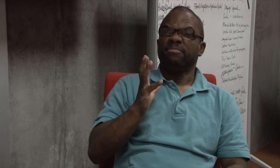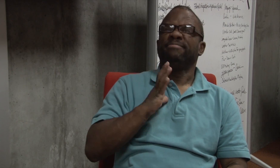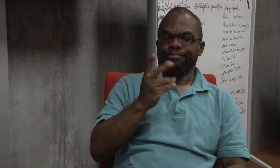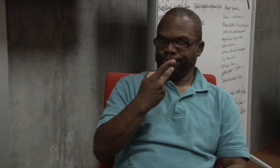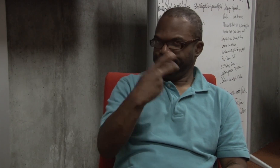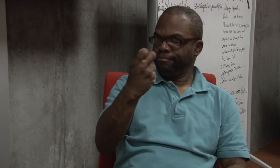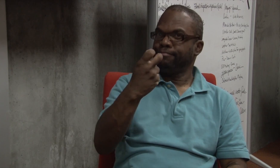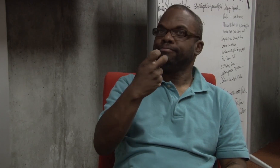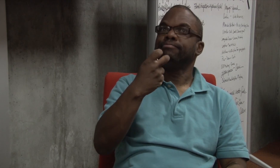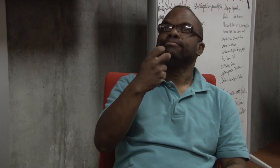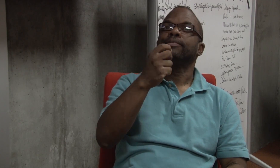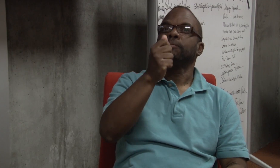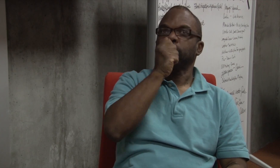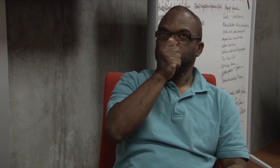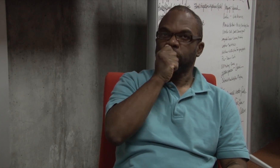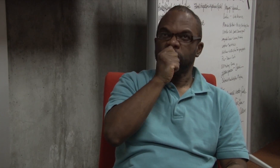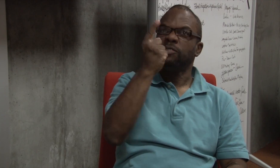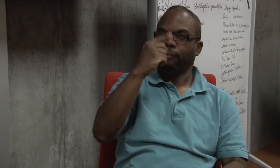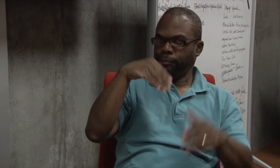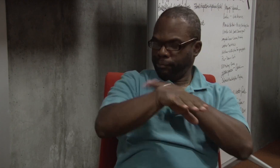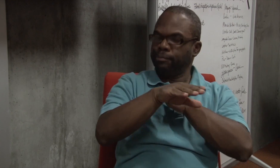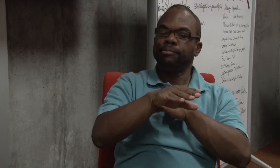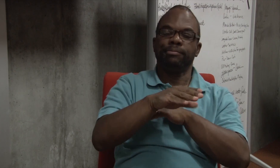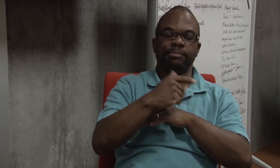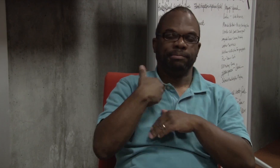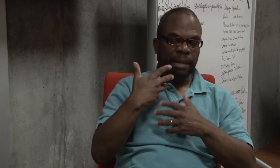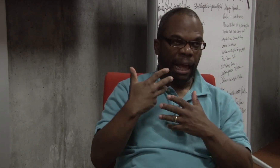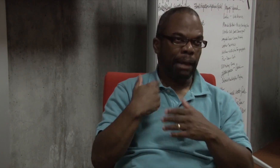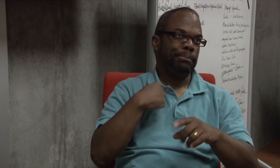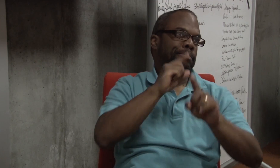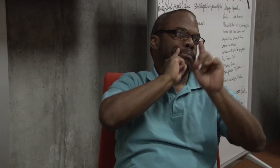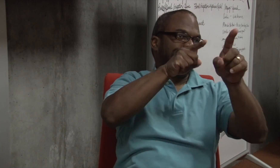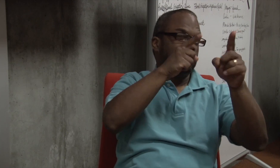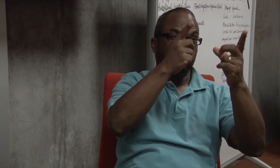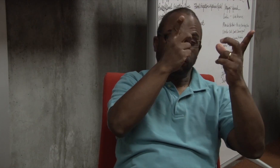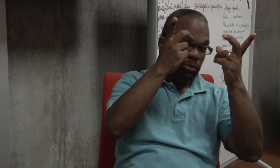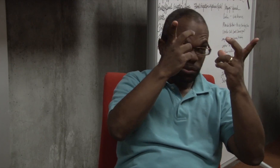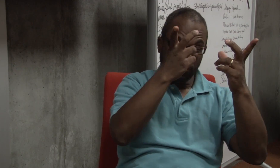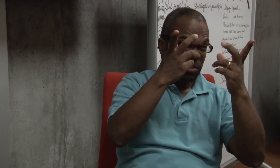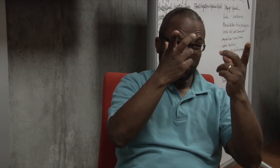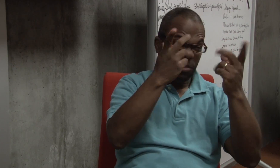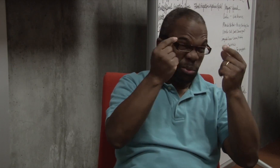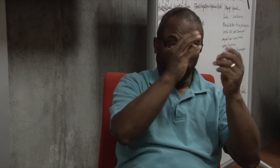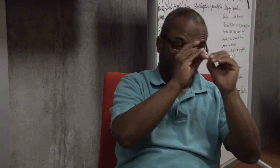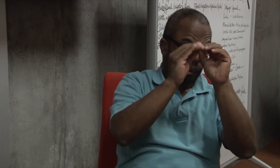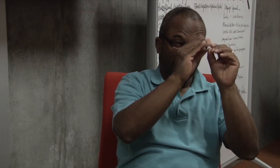I'VE HAD MY PASSWORD HACKED AND I DID RESPOND, AND INFORM THE AUTHORITIES AND I CHANGED MY PASSWORD